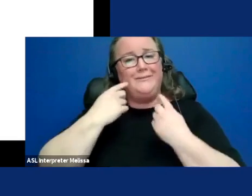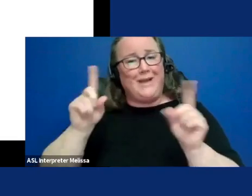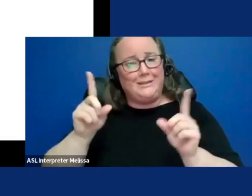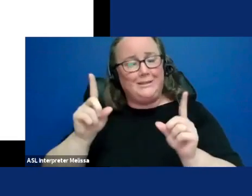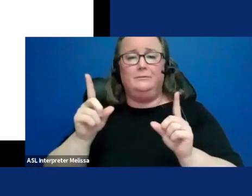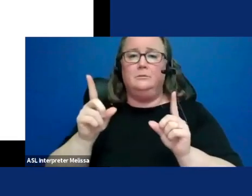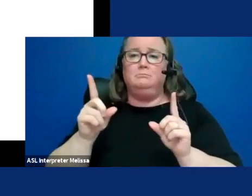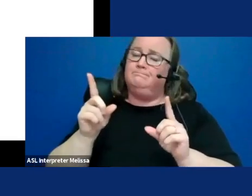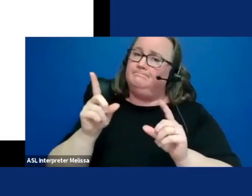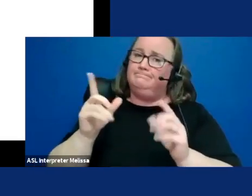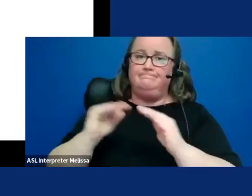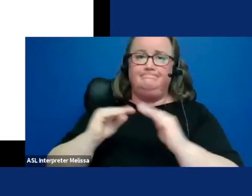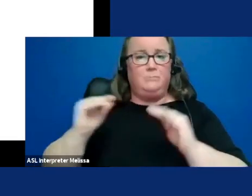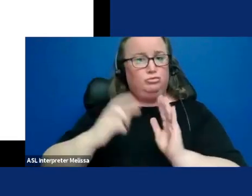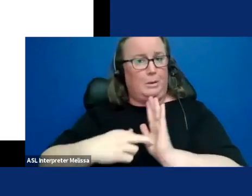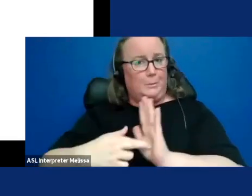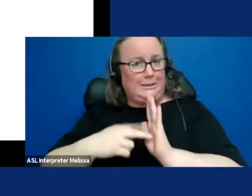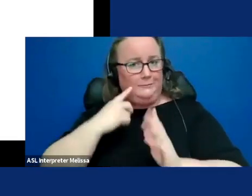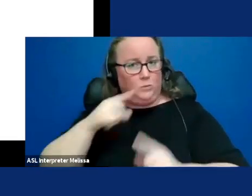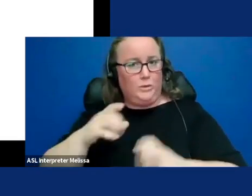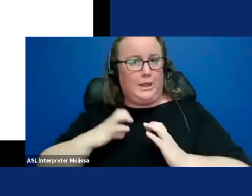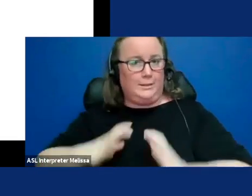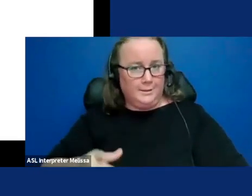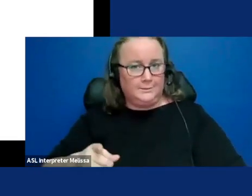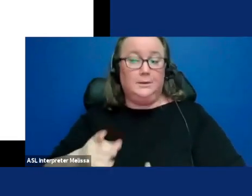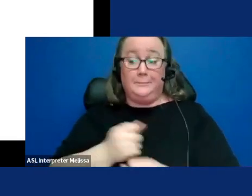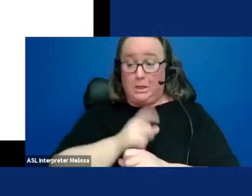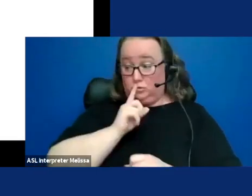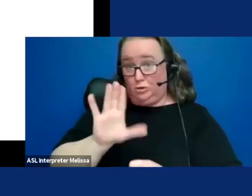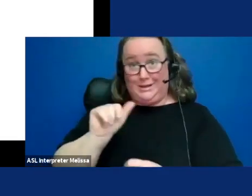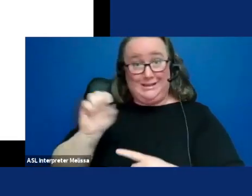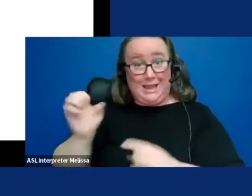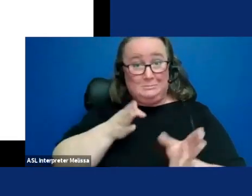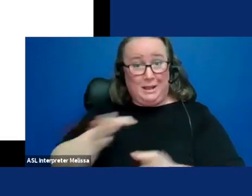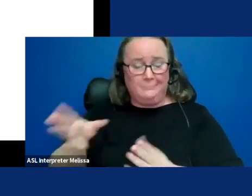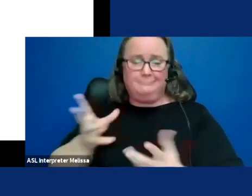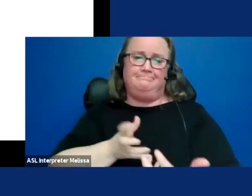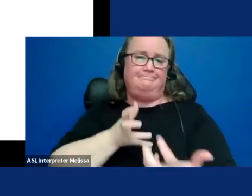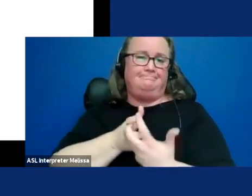those clients and that you can ensure that the case plan is one that really meets their needs.